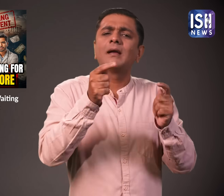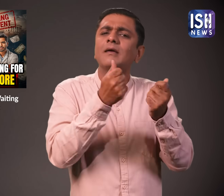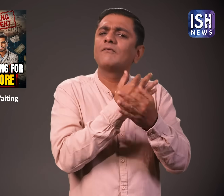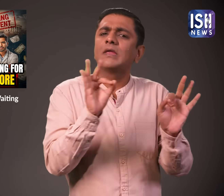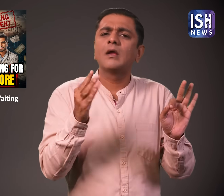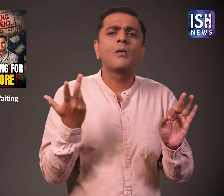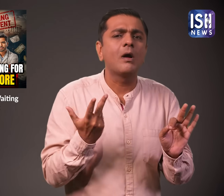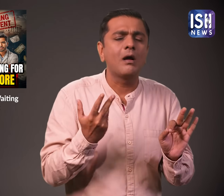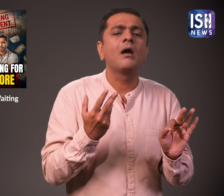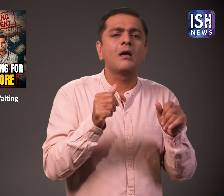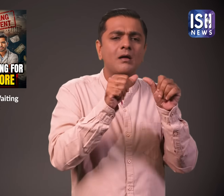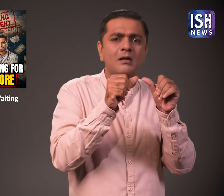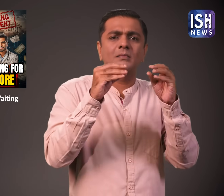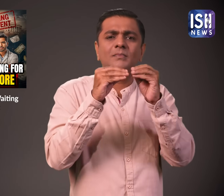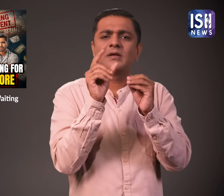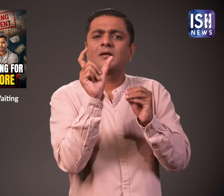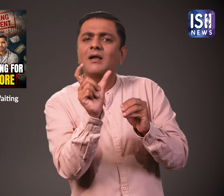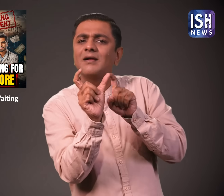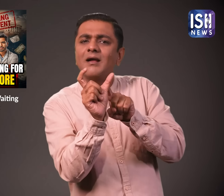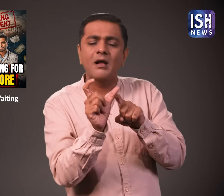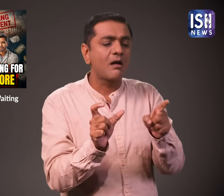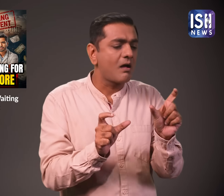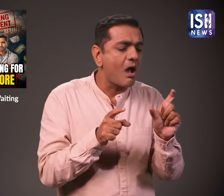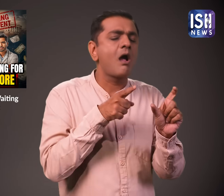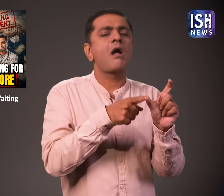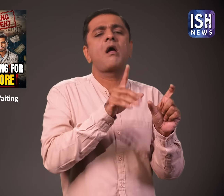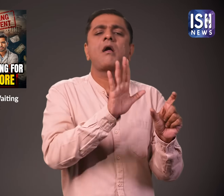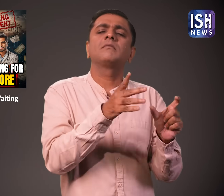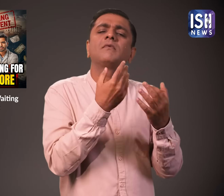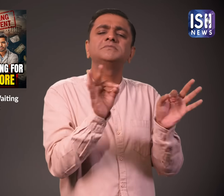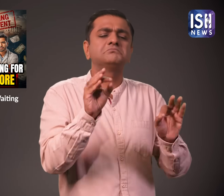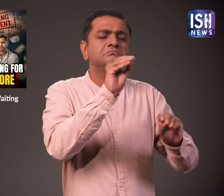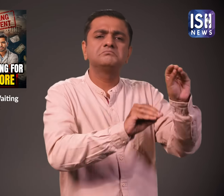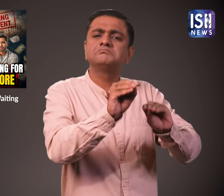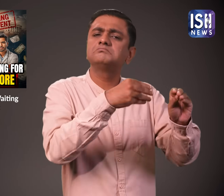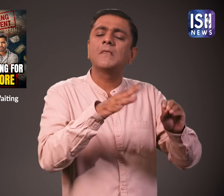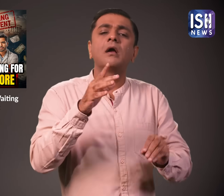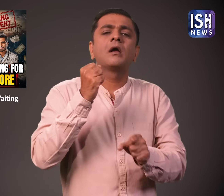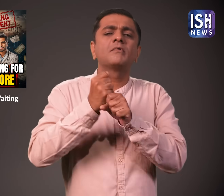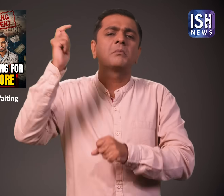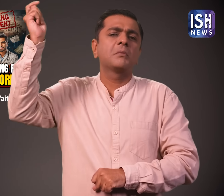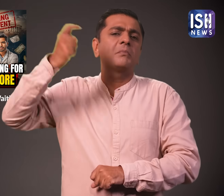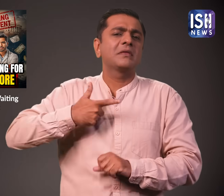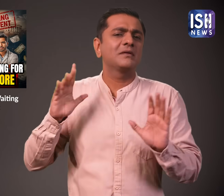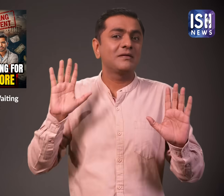free of cost as per the scheme and then, the government covers the cost.